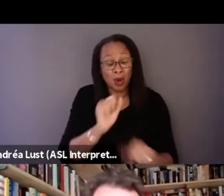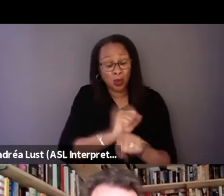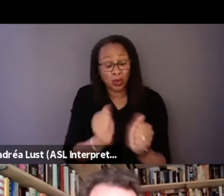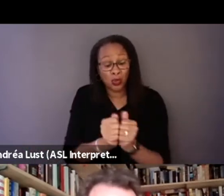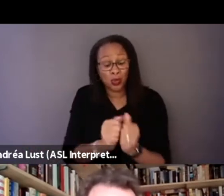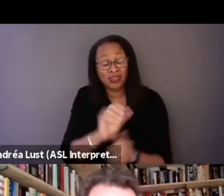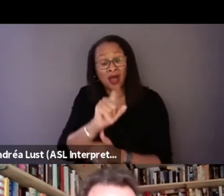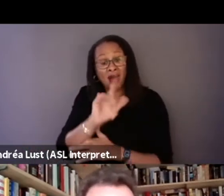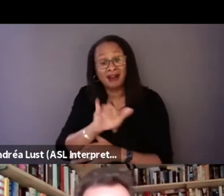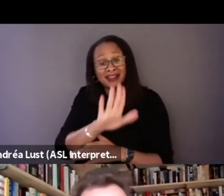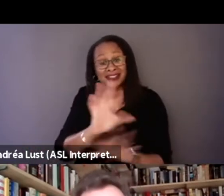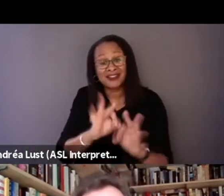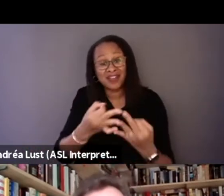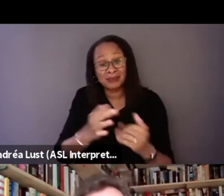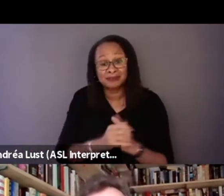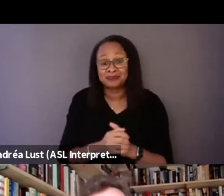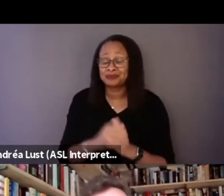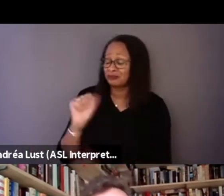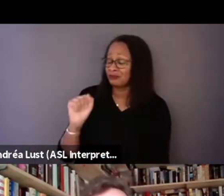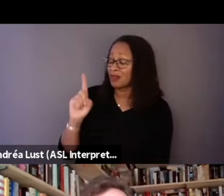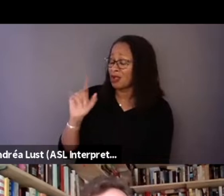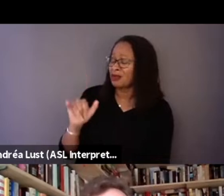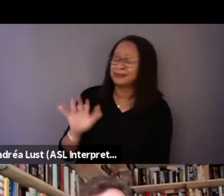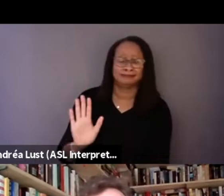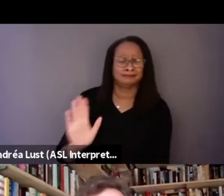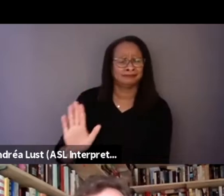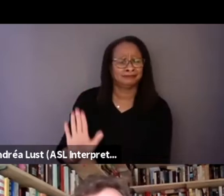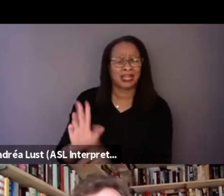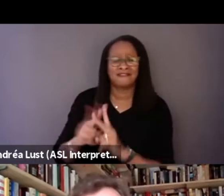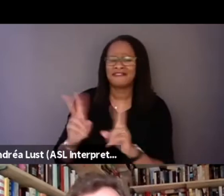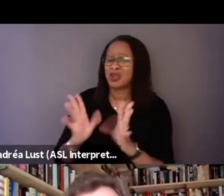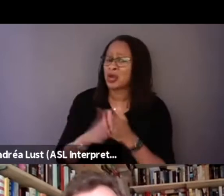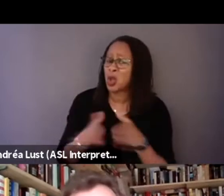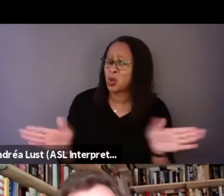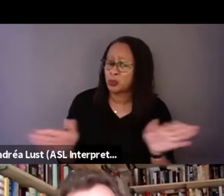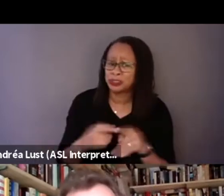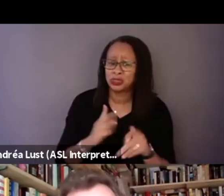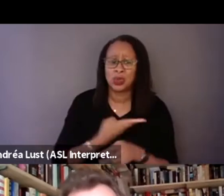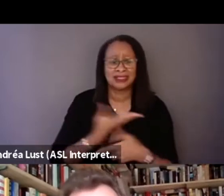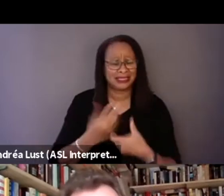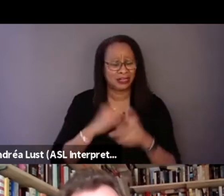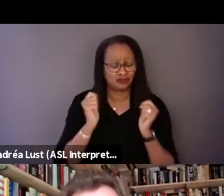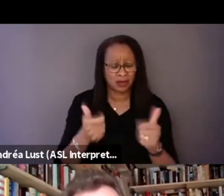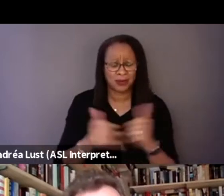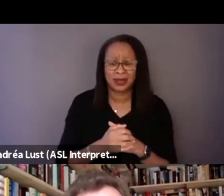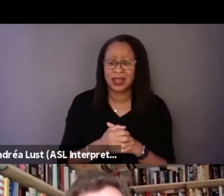And Ady was very open to us being in it right away. He said at a recent panel that, you know,